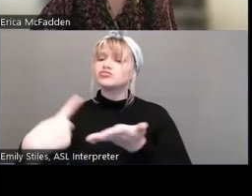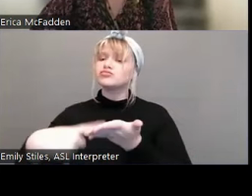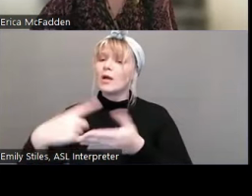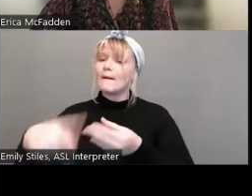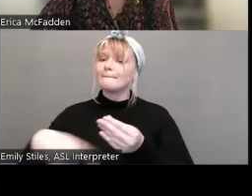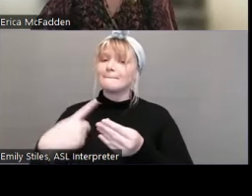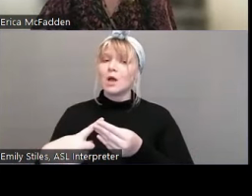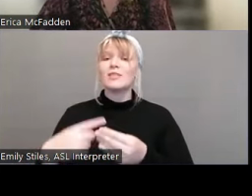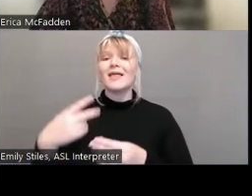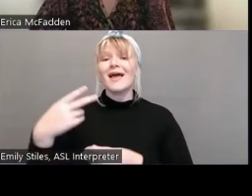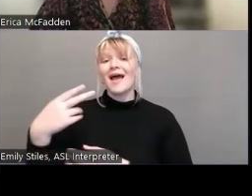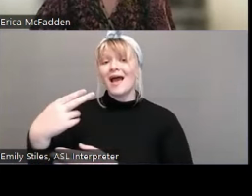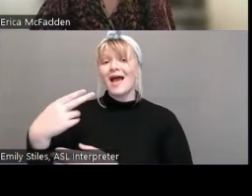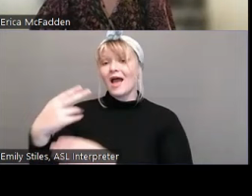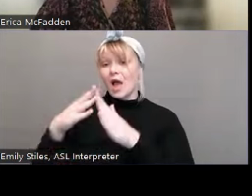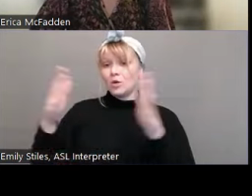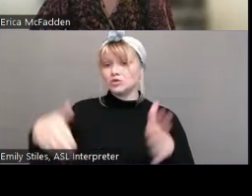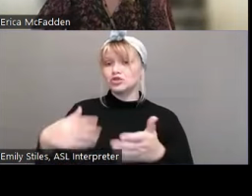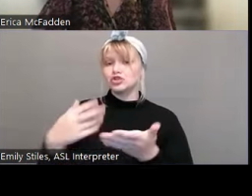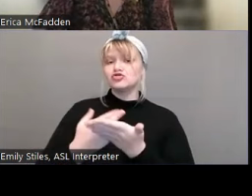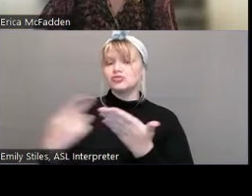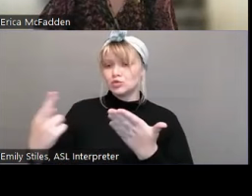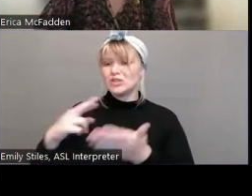Or what we affectionately call it, HSRC.